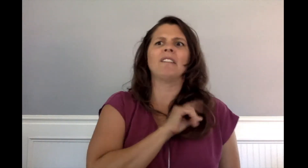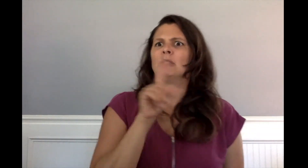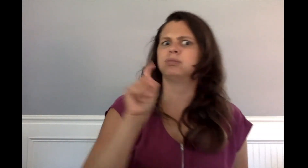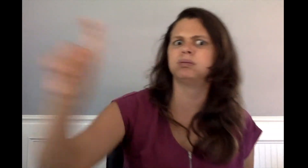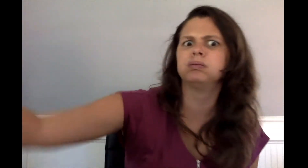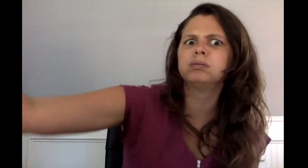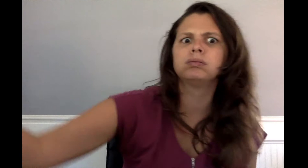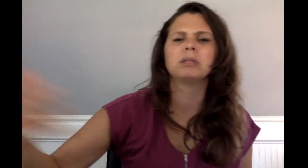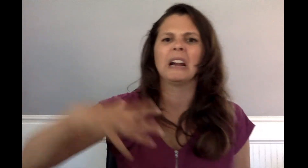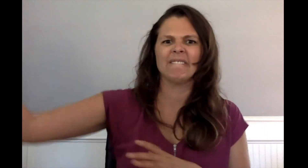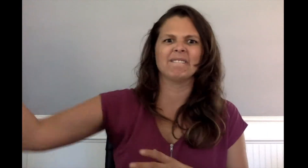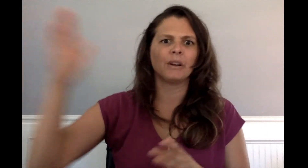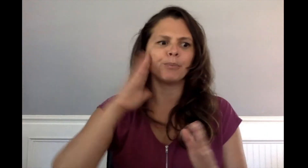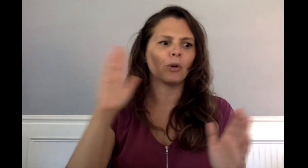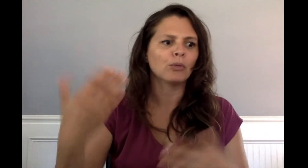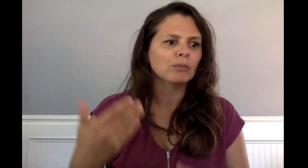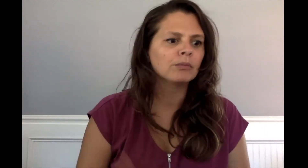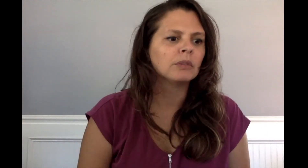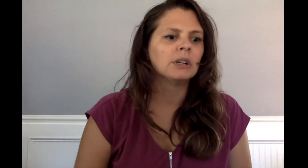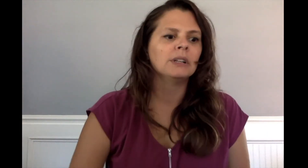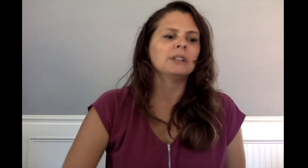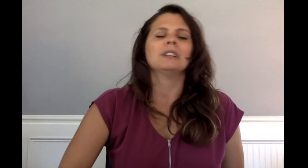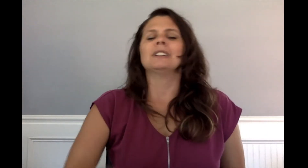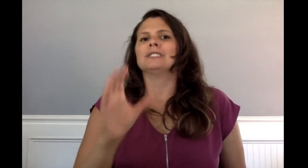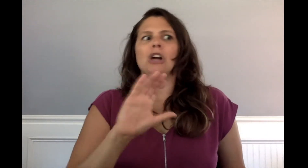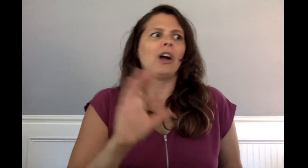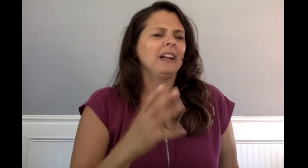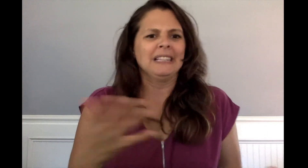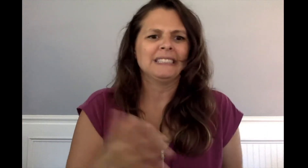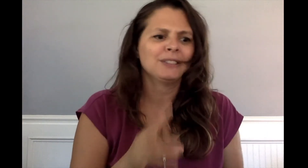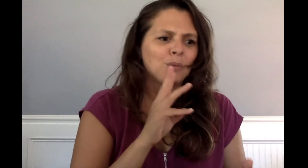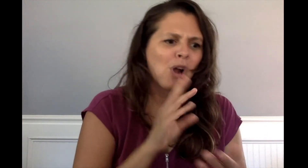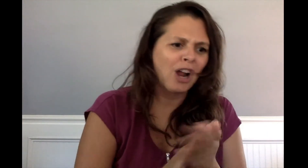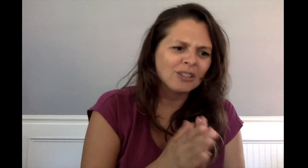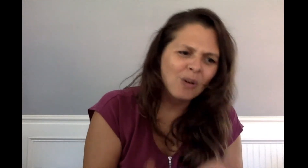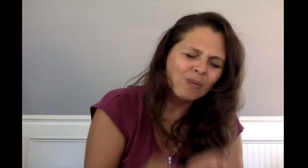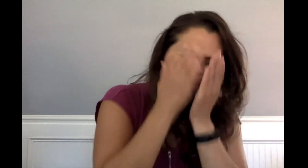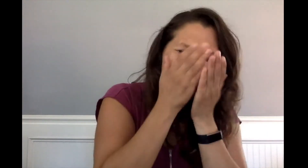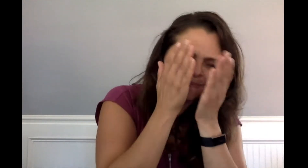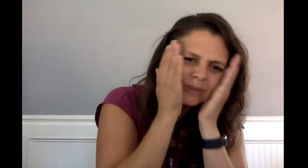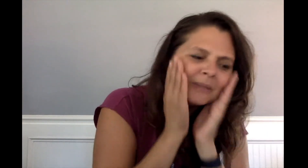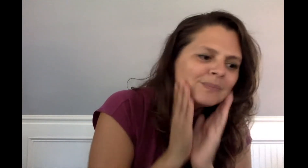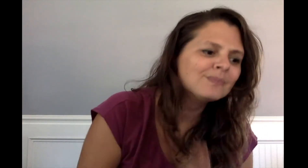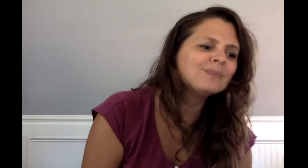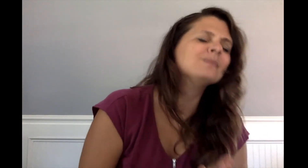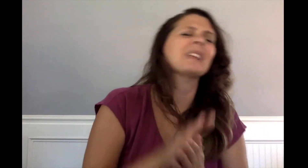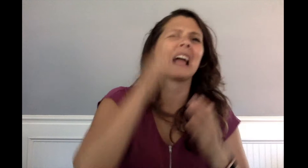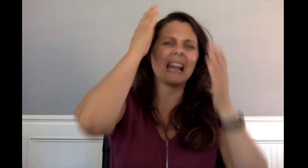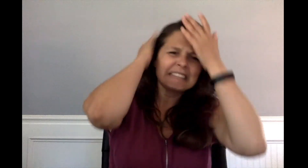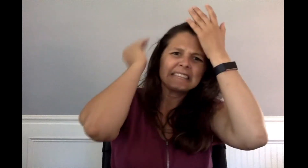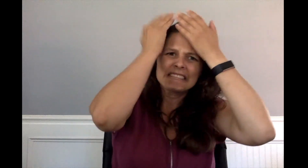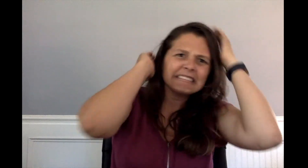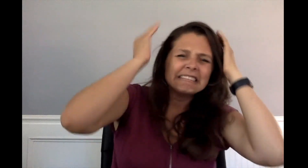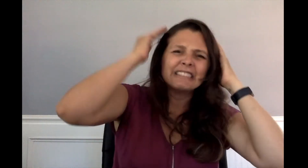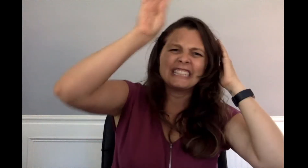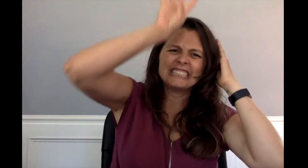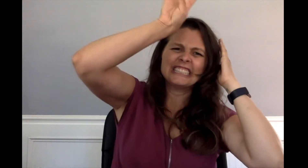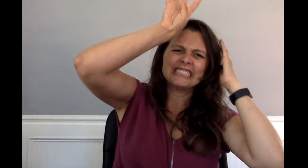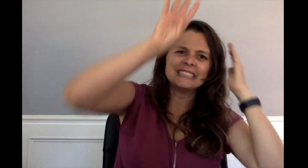Oliver hurried out of the room. Charlie splashed water on his face and combed down his hair.